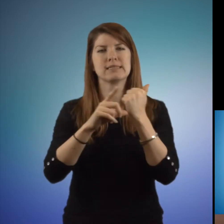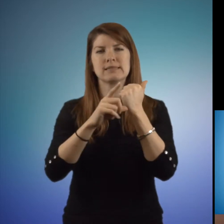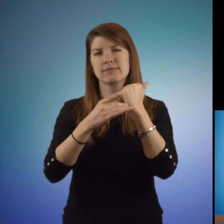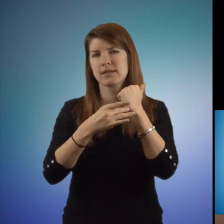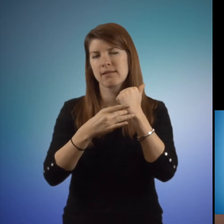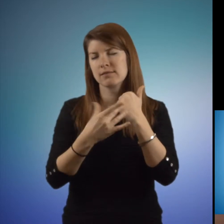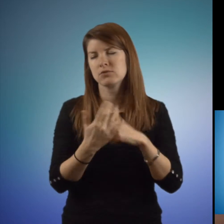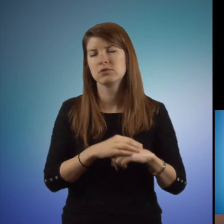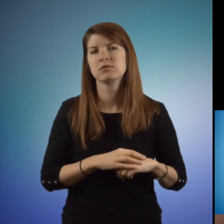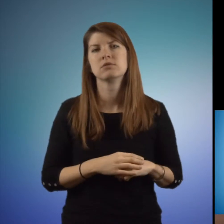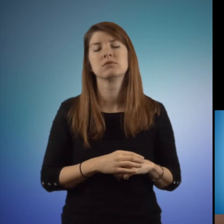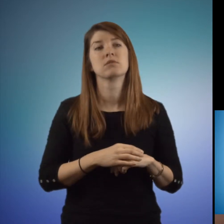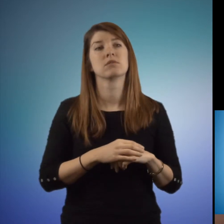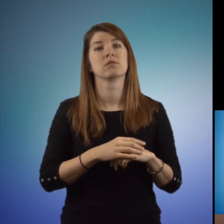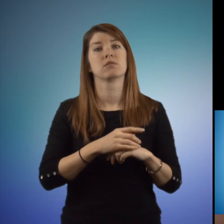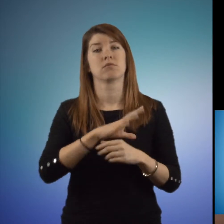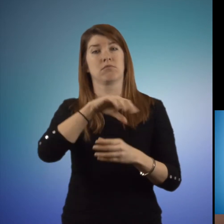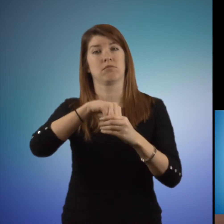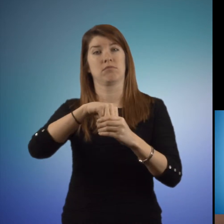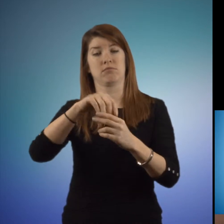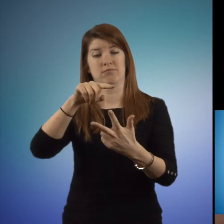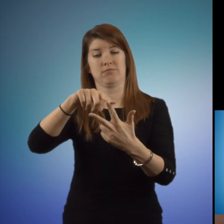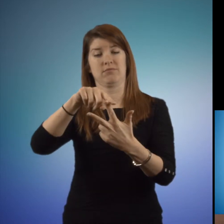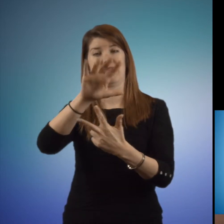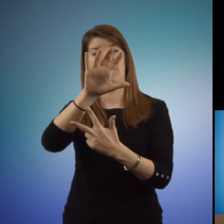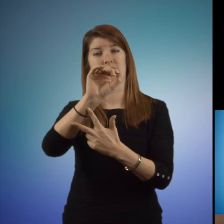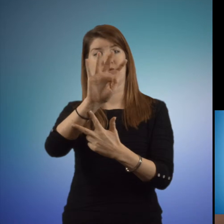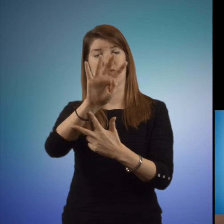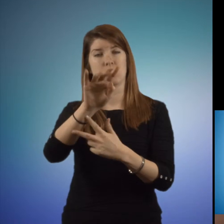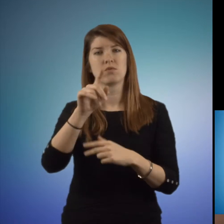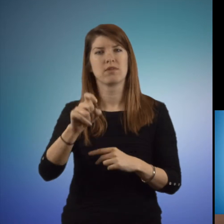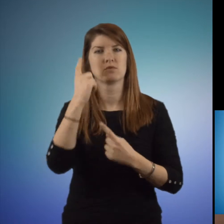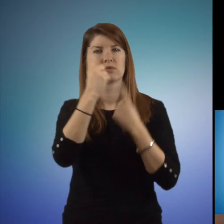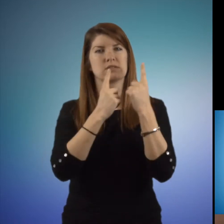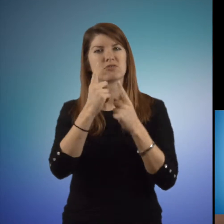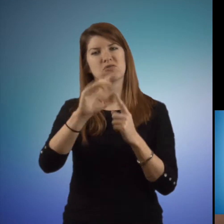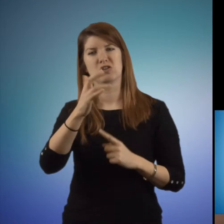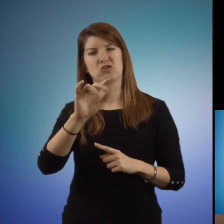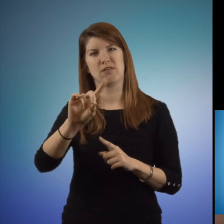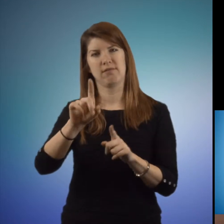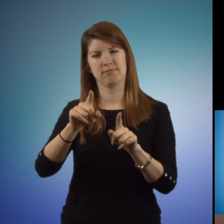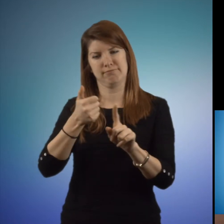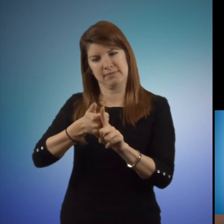So under 504 we have to consider the child, just themselves, with the disability